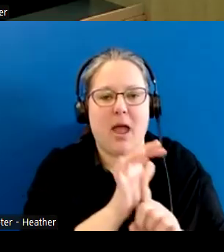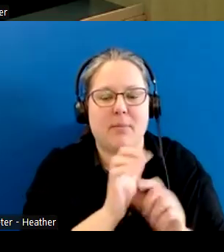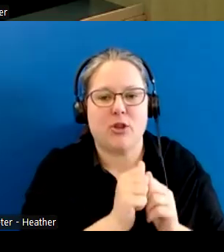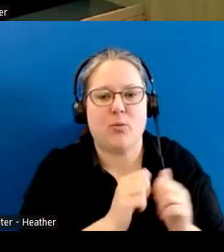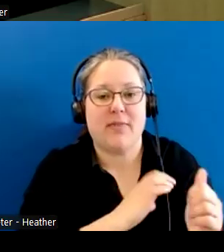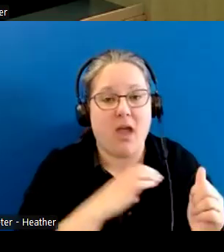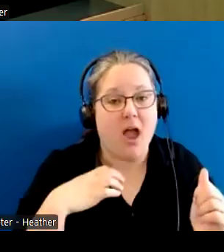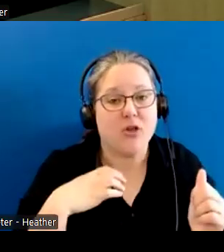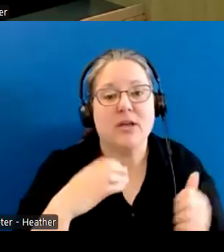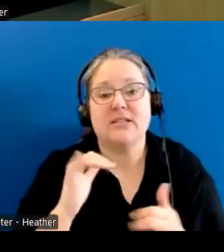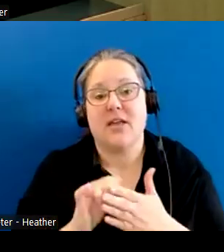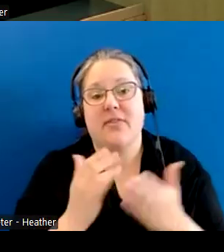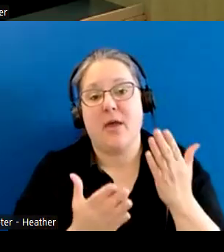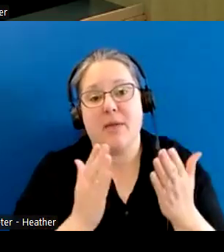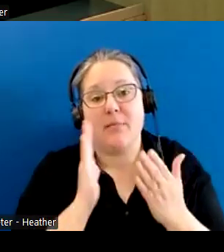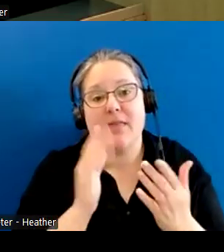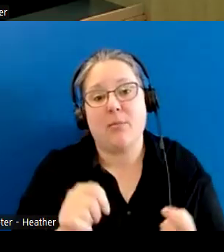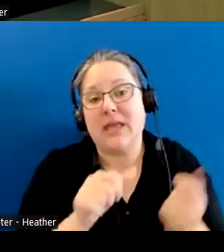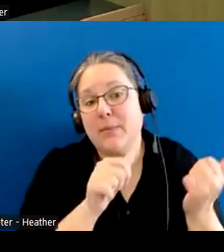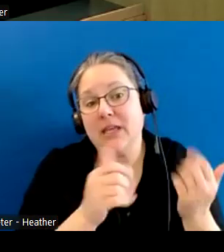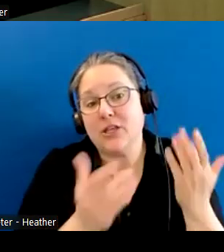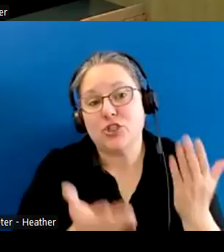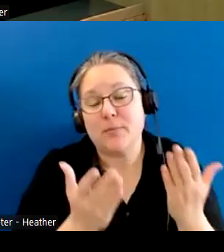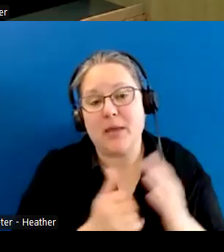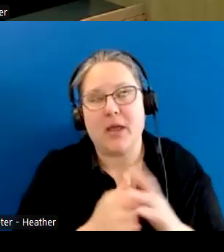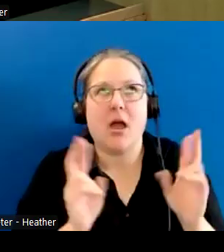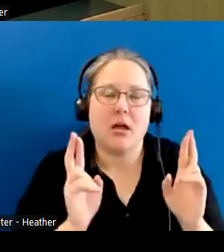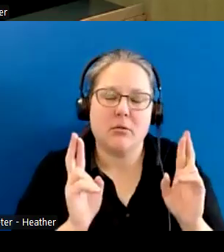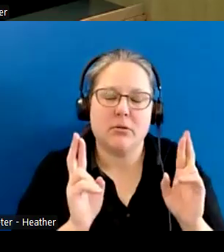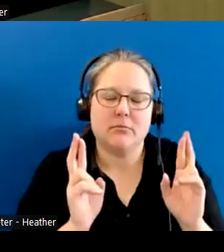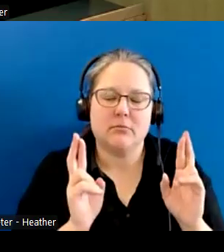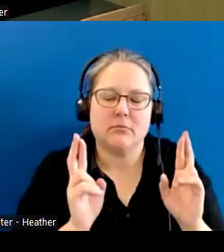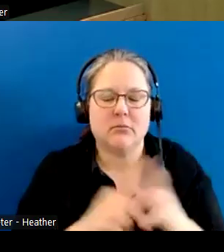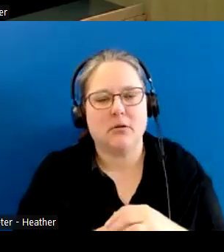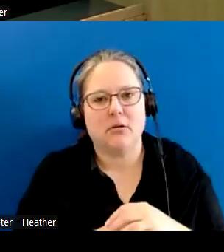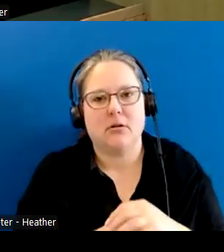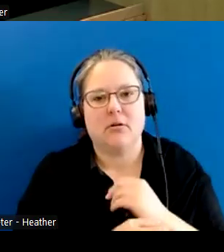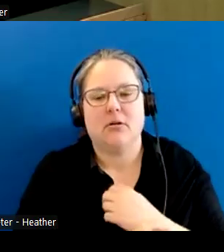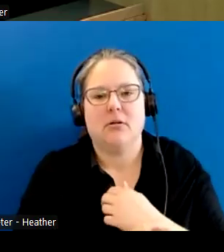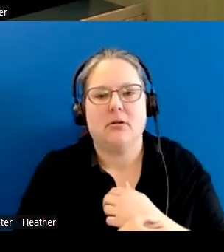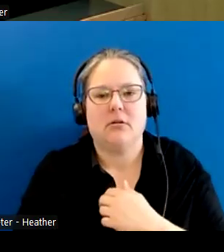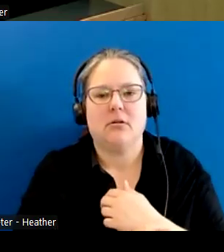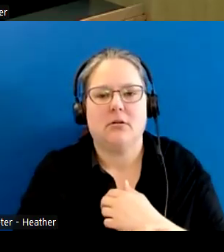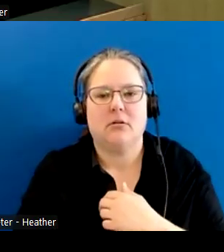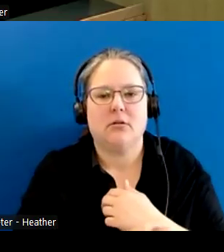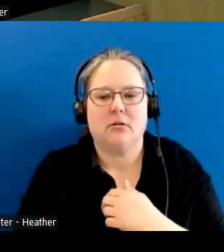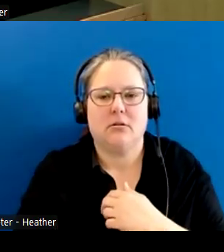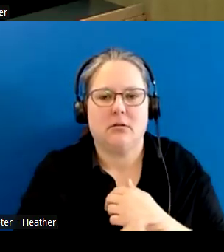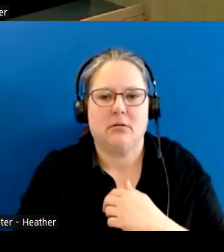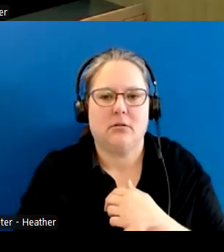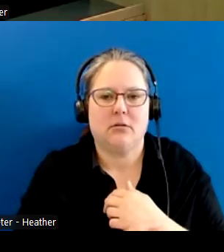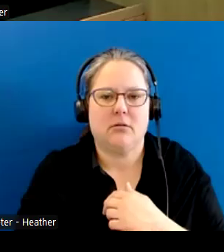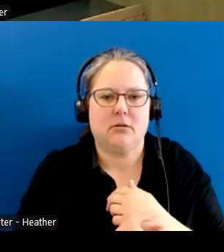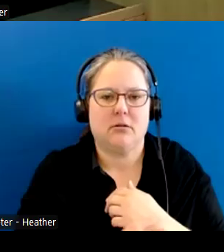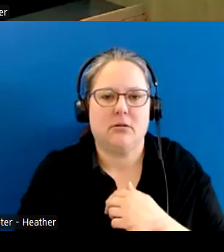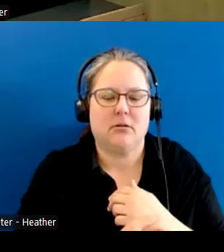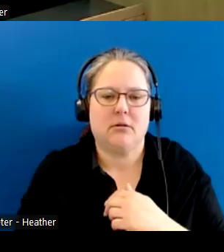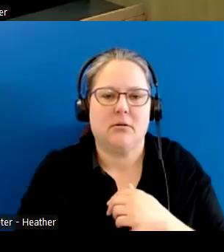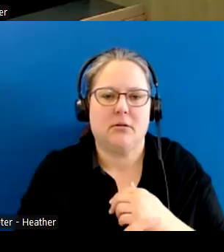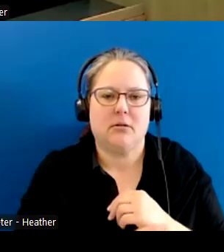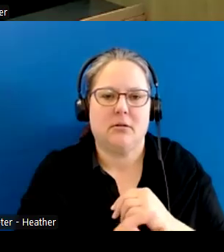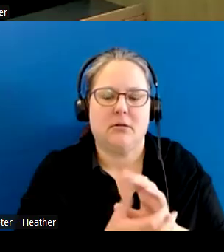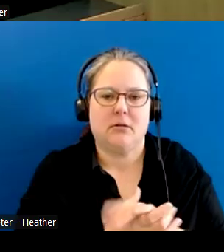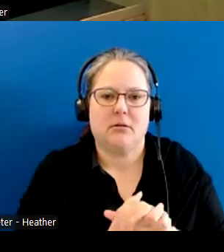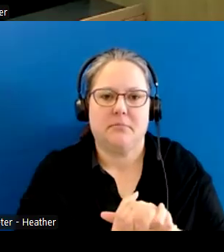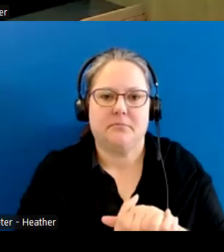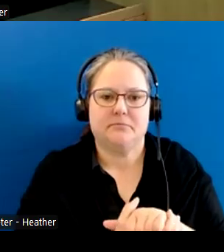that there may be they may be impeached, right? I hope fingers crossed. Yeah. Yep.